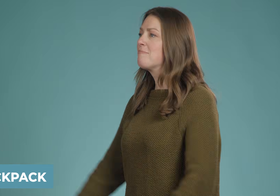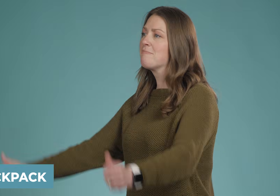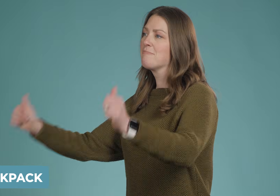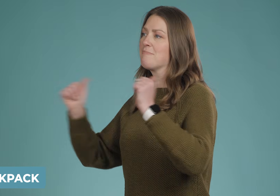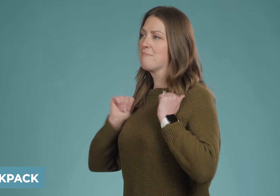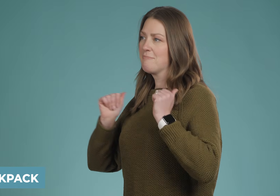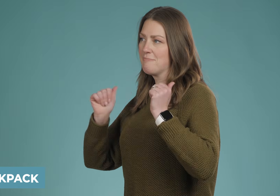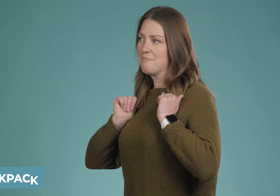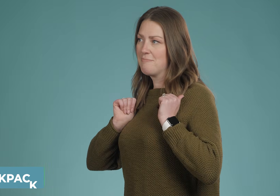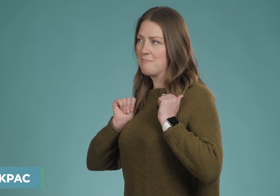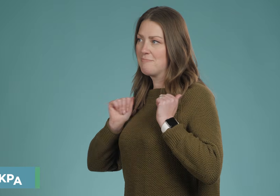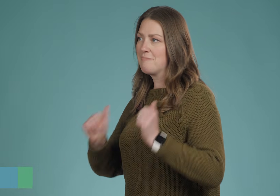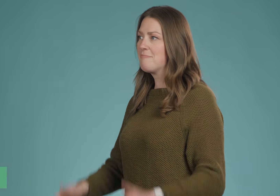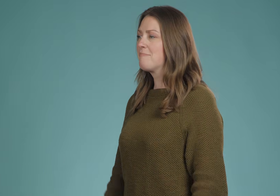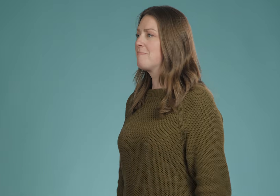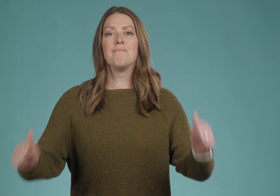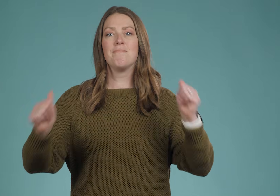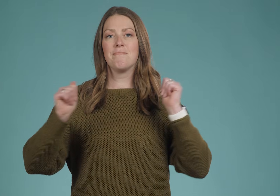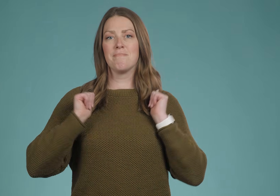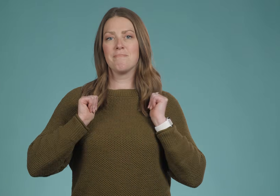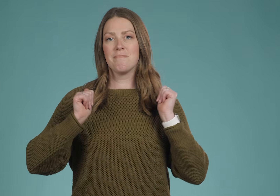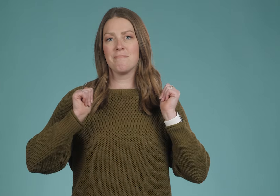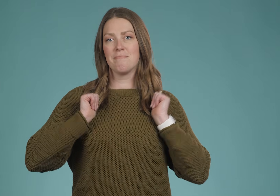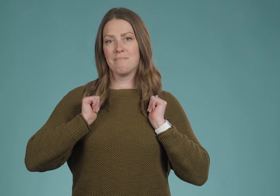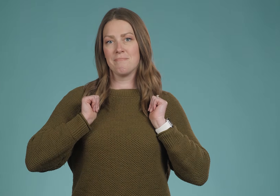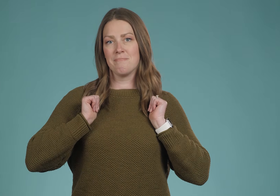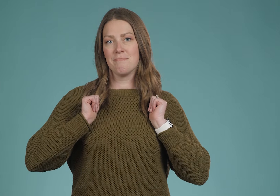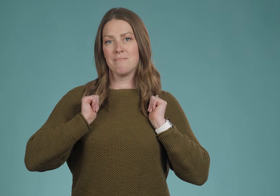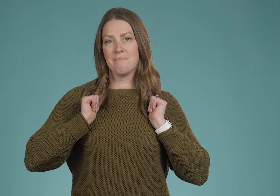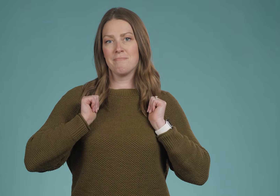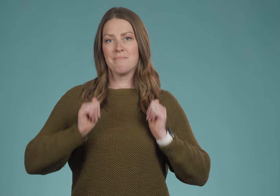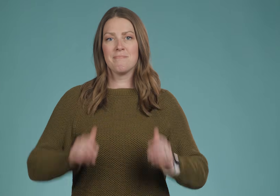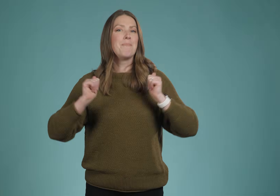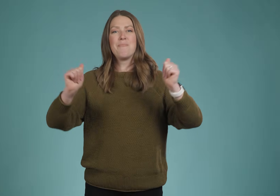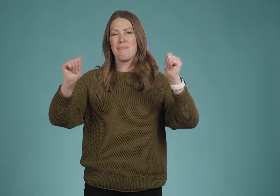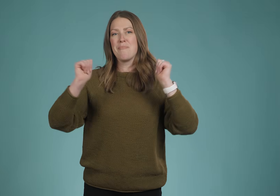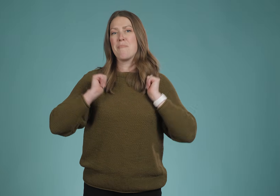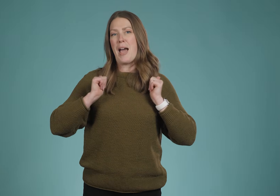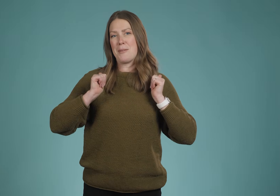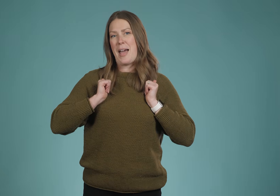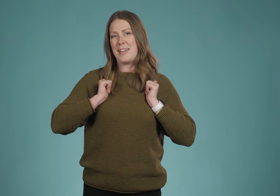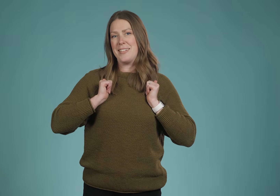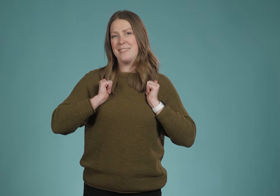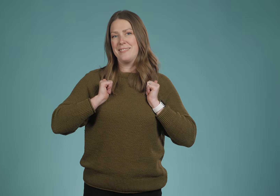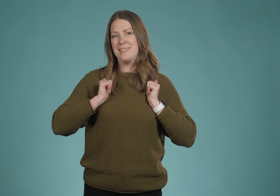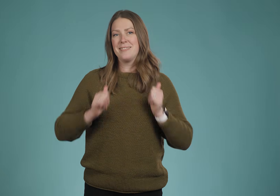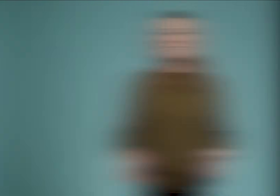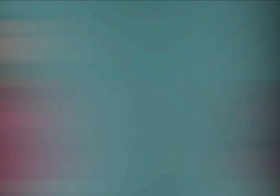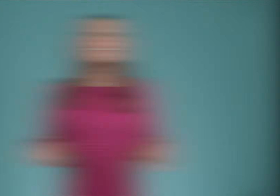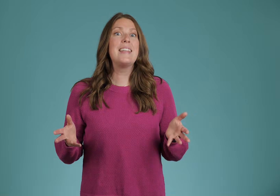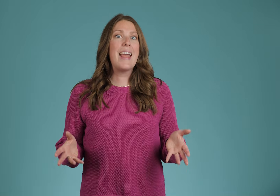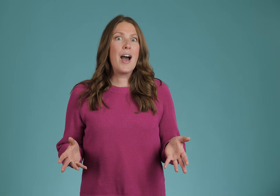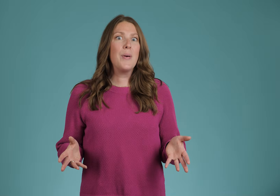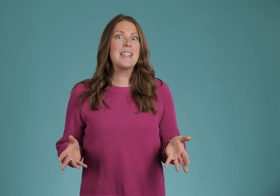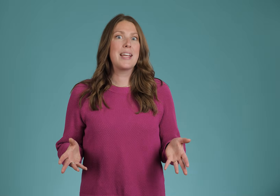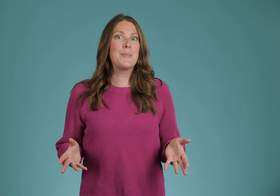You have A-shaped hands coming where your backpack straps would be. Backpack. Now it's time to learn